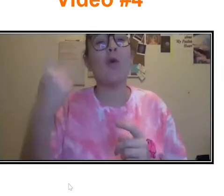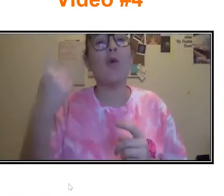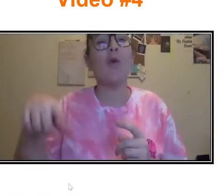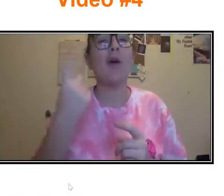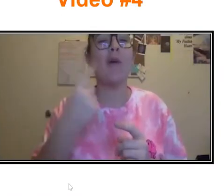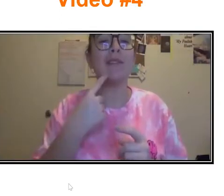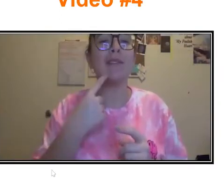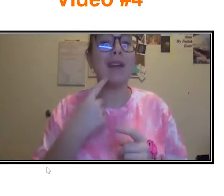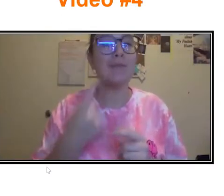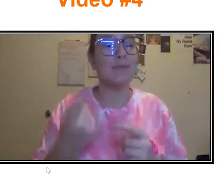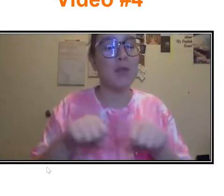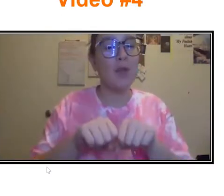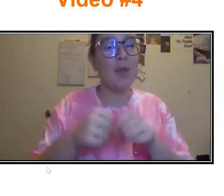Good luck!